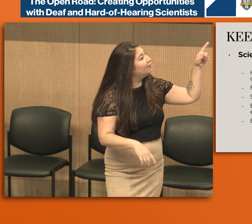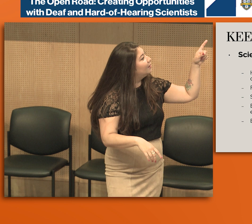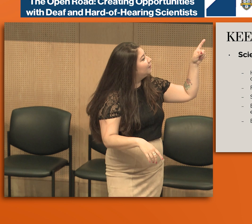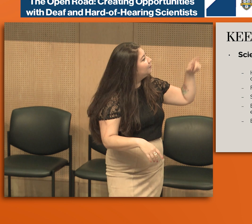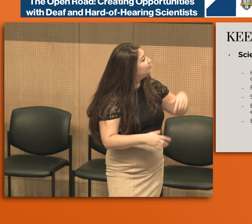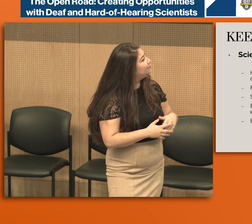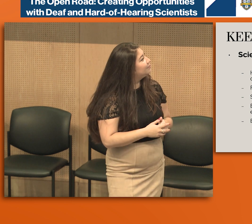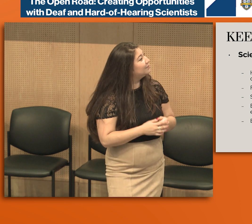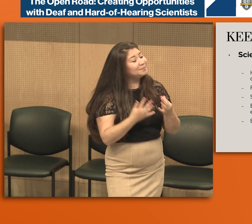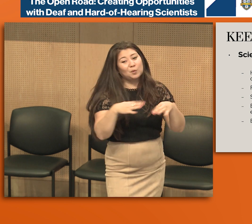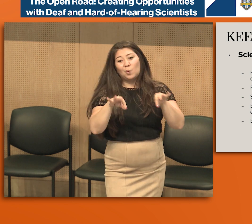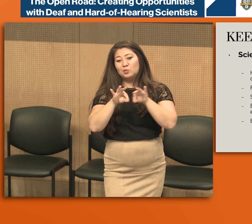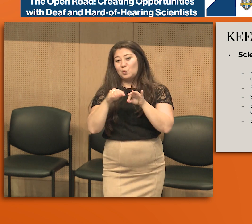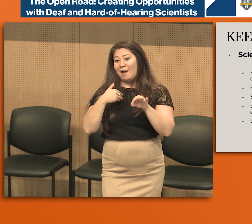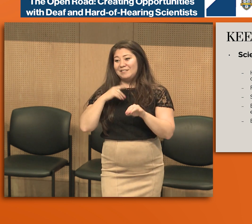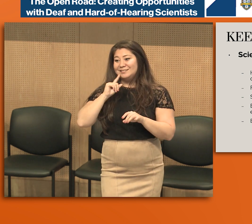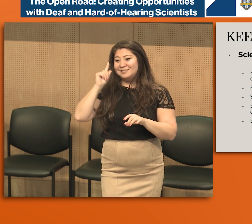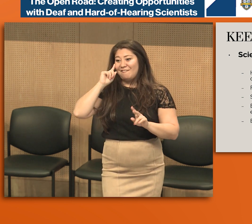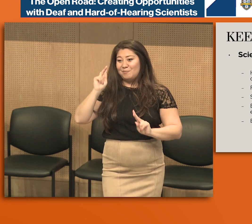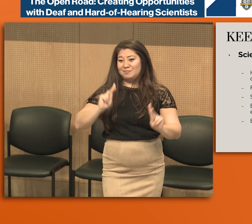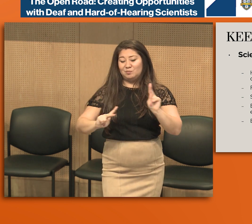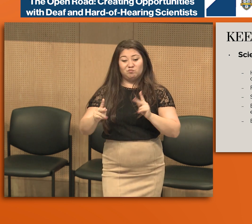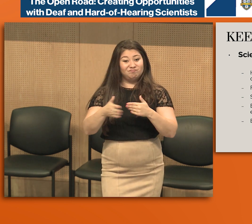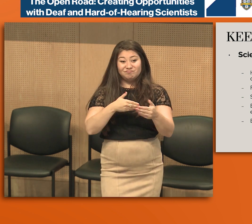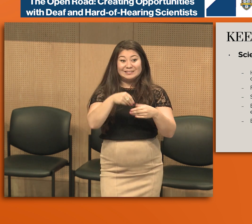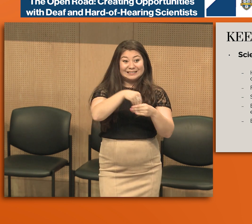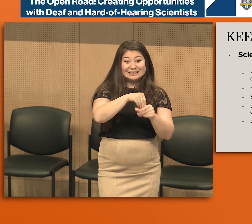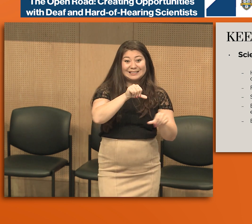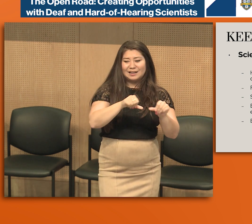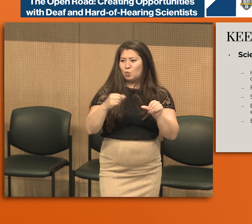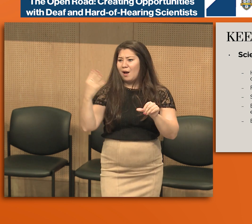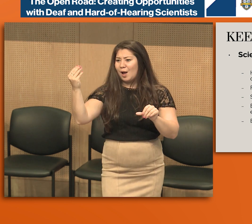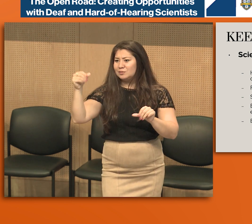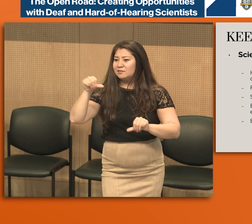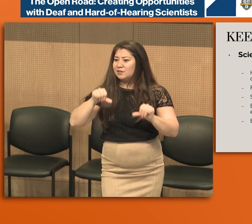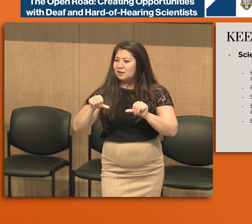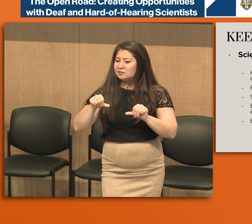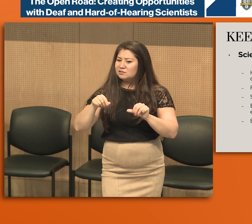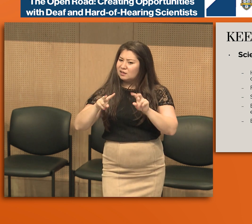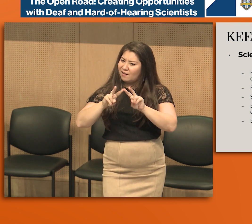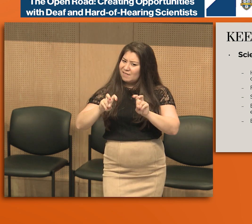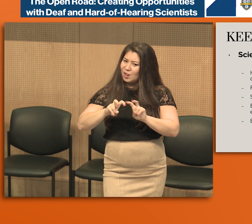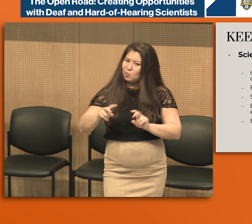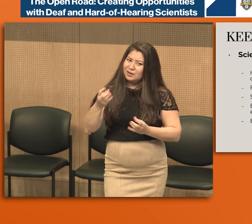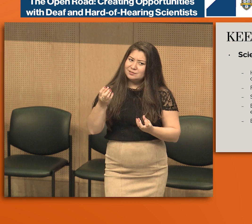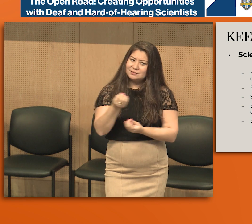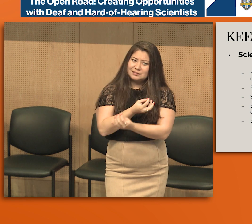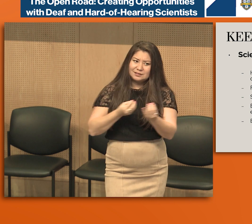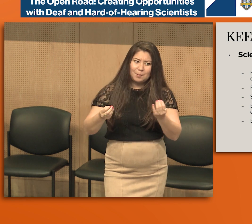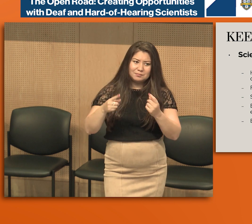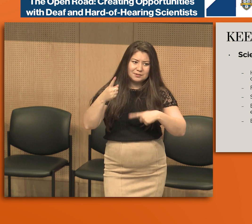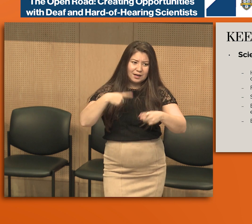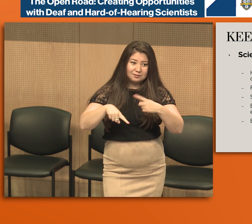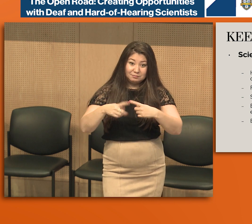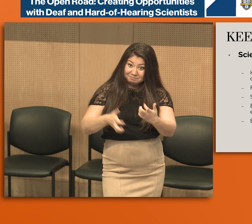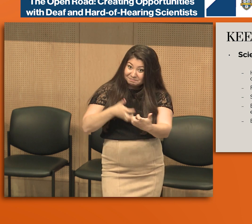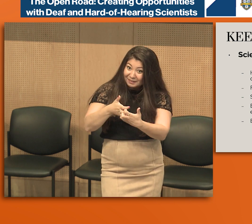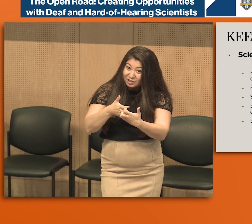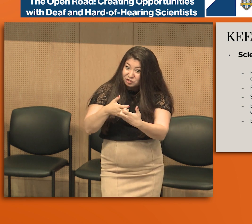and sometimes, it's maybe that it just wasn't accessible. We need to evaluate the signs that we use